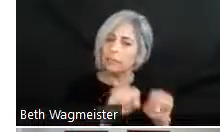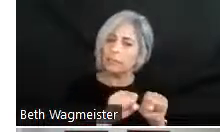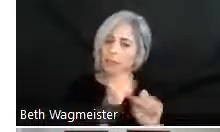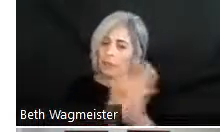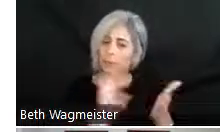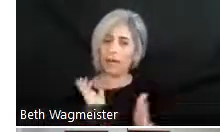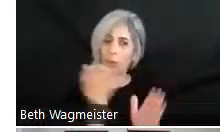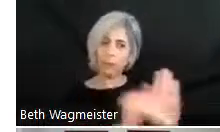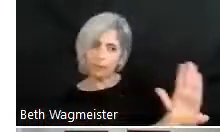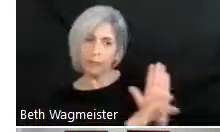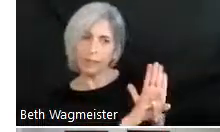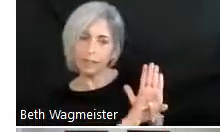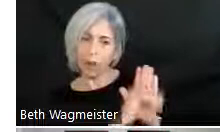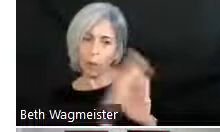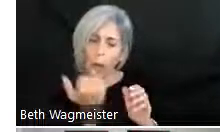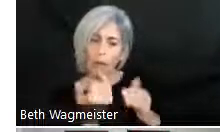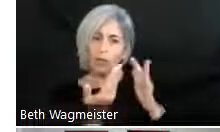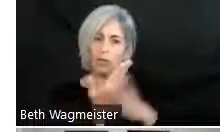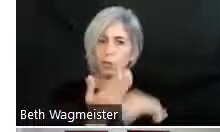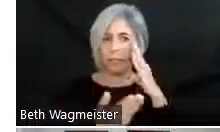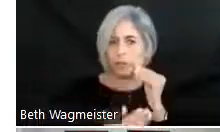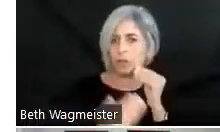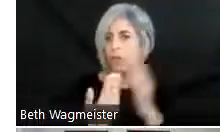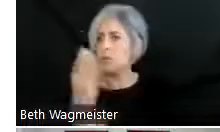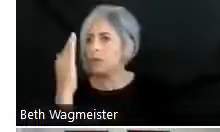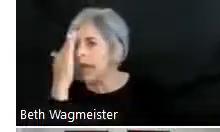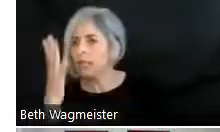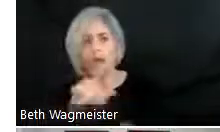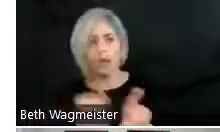because we've made it that way through experience and knowledge and learning. That may not be